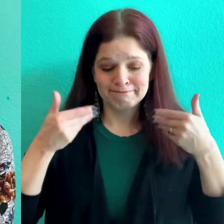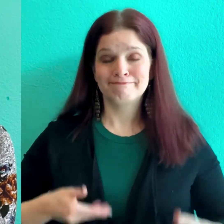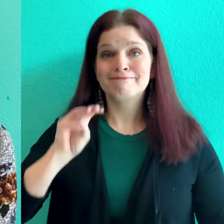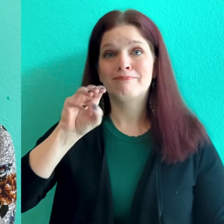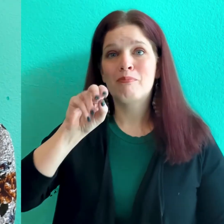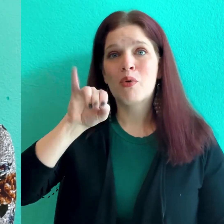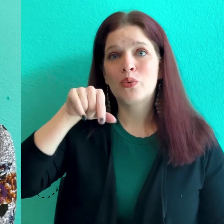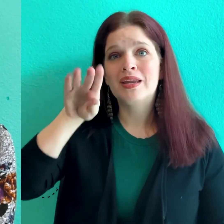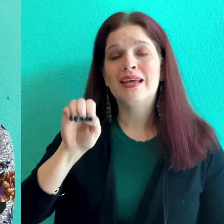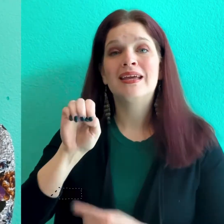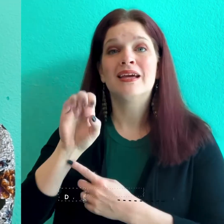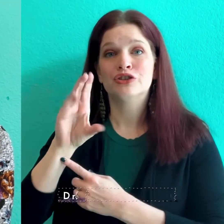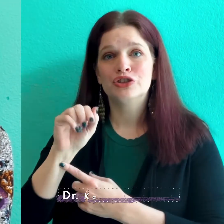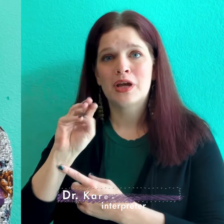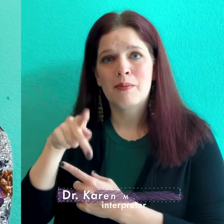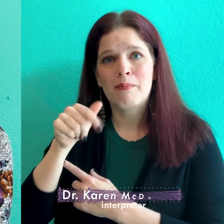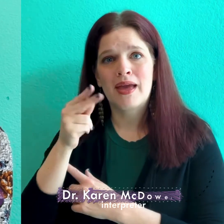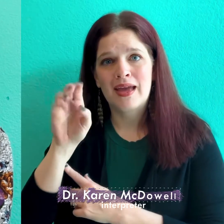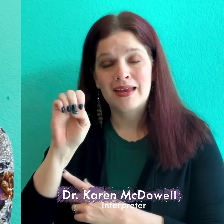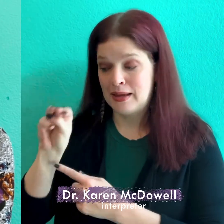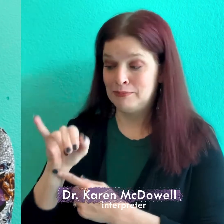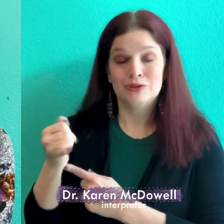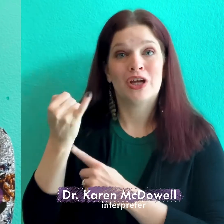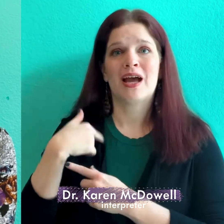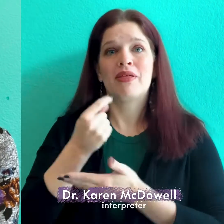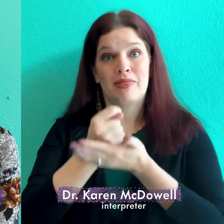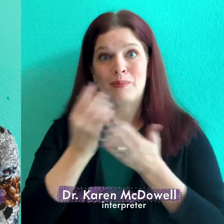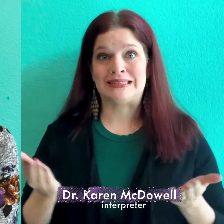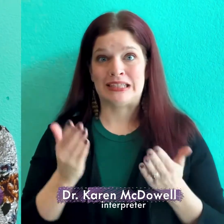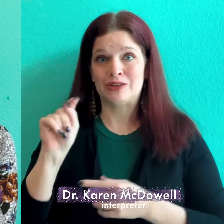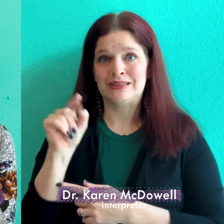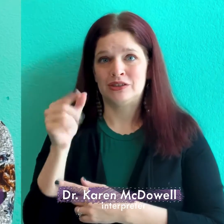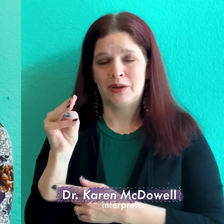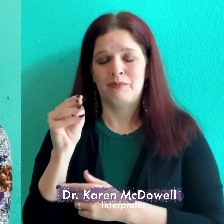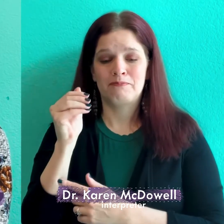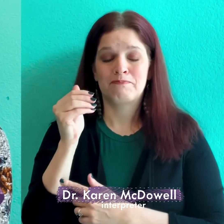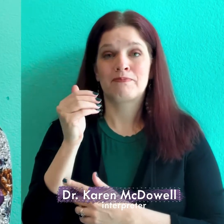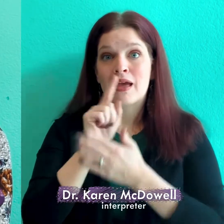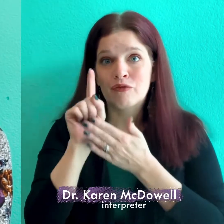I'm Monique Champagne. I'm a therapist here with The Gracious Mind, And every week we host and video here on YouTube.